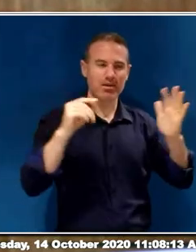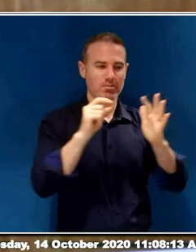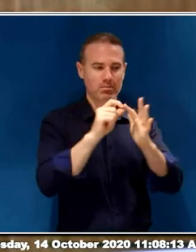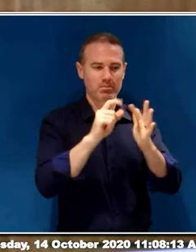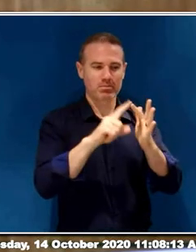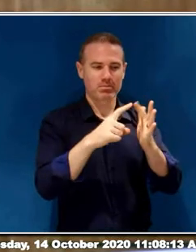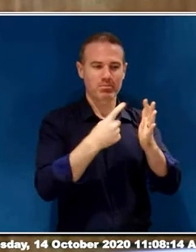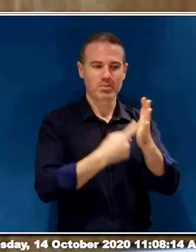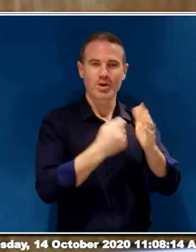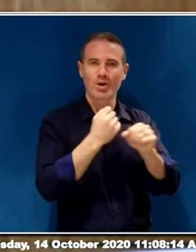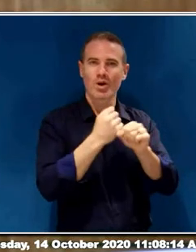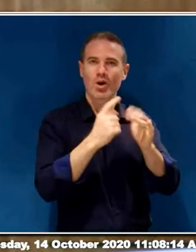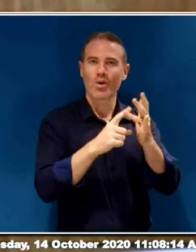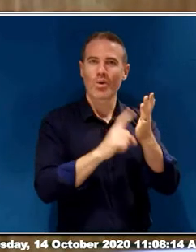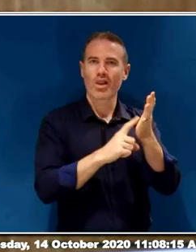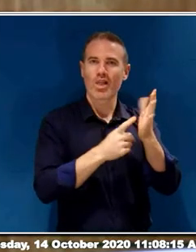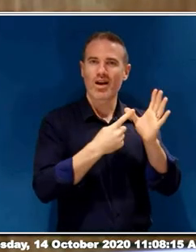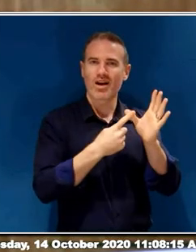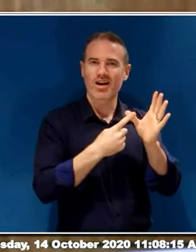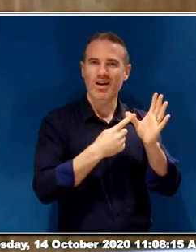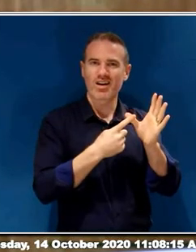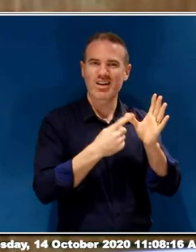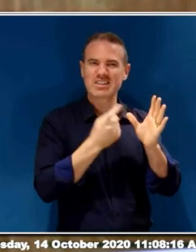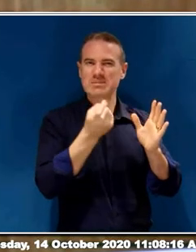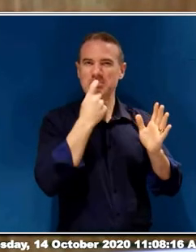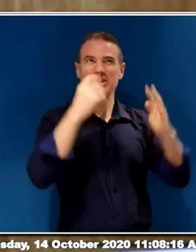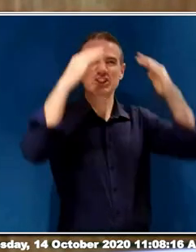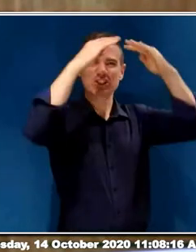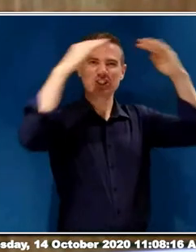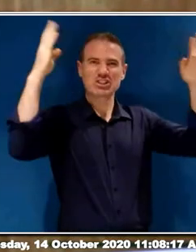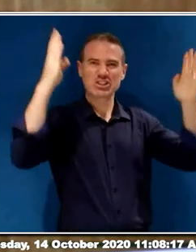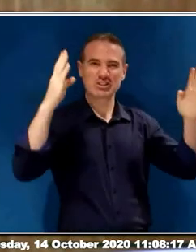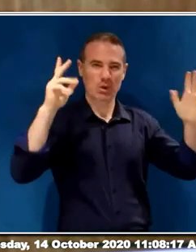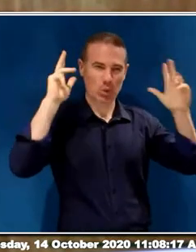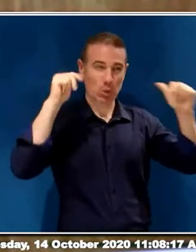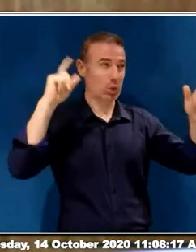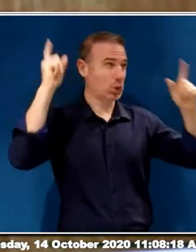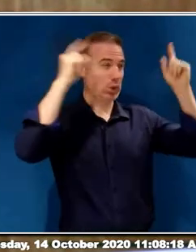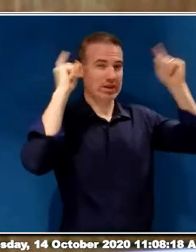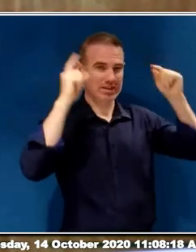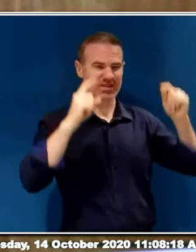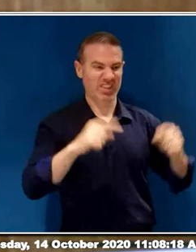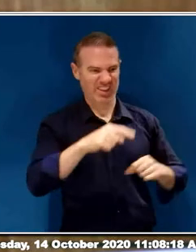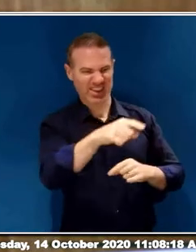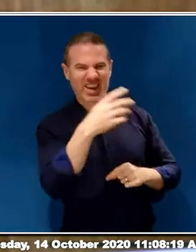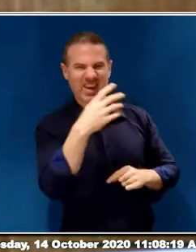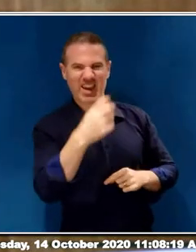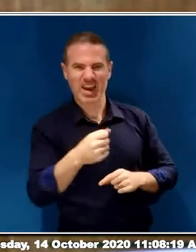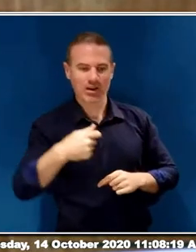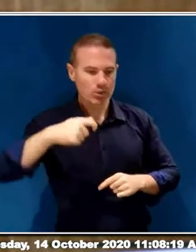There was another student who was at the bubbler's who had a stick in the bubbler, and was banging the stick in the bubbler.